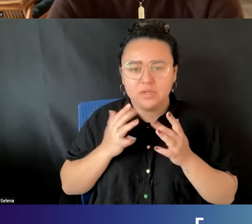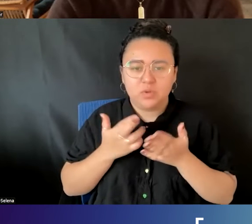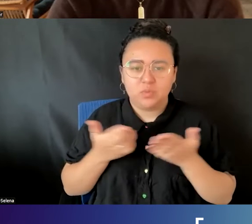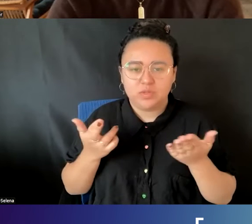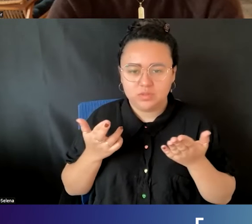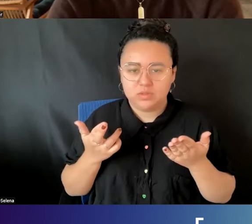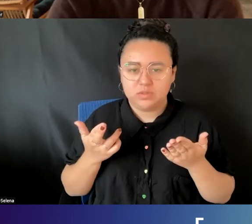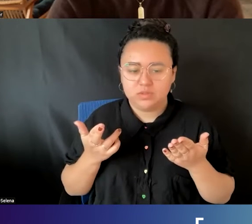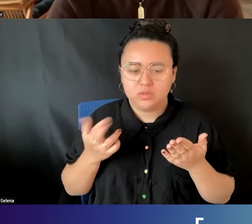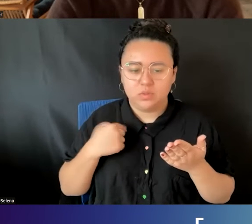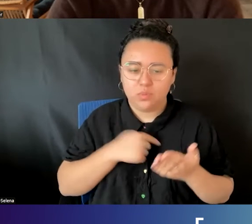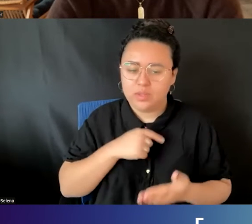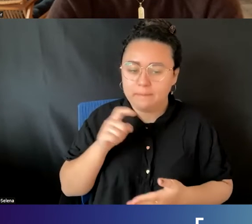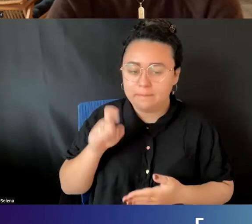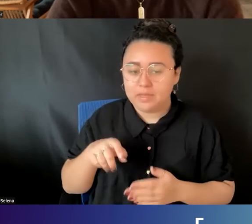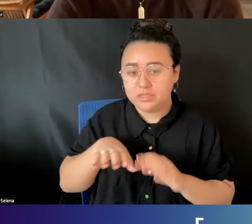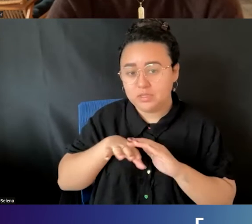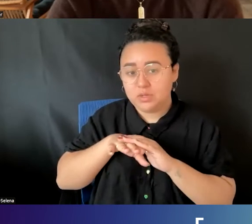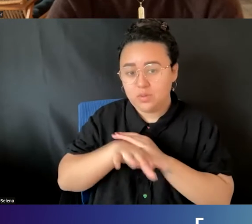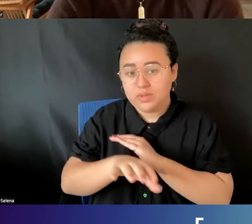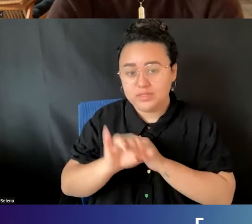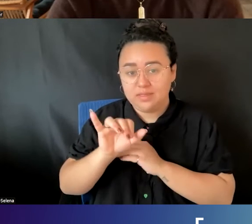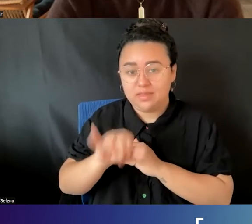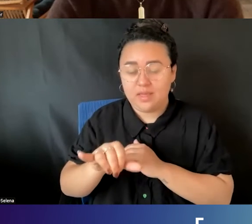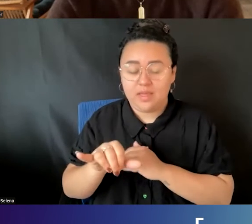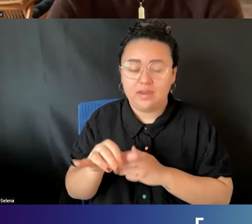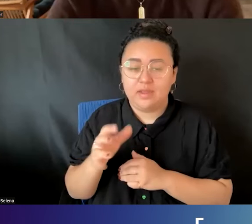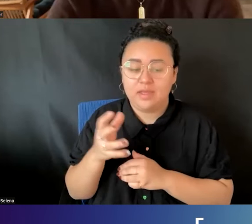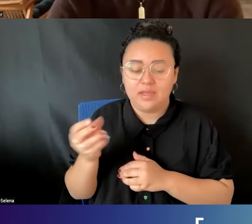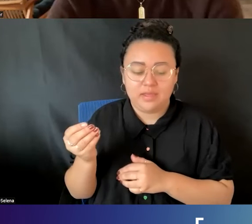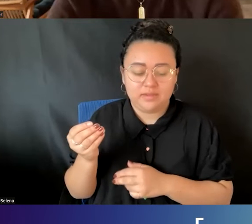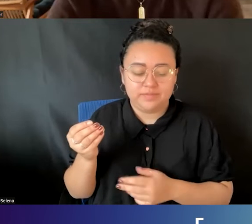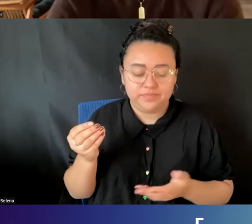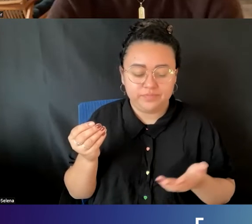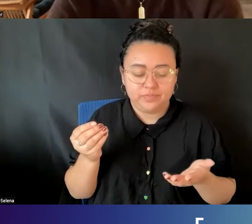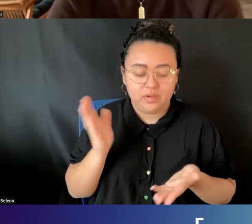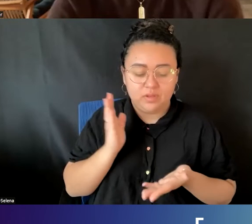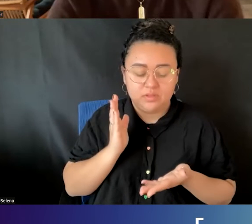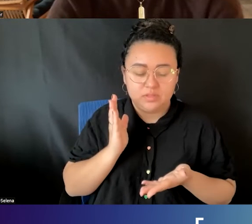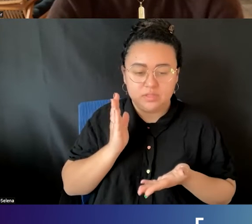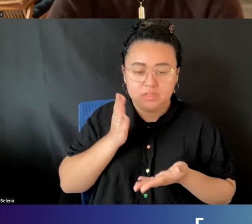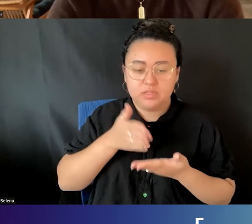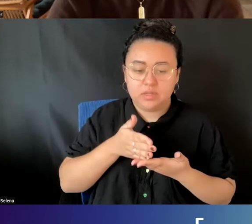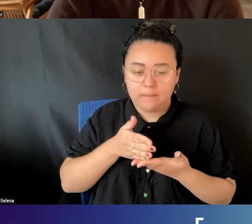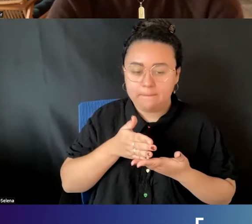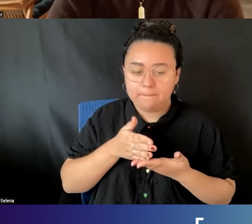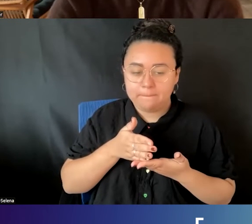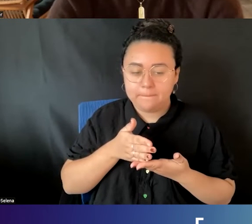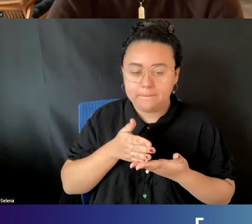we have to go in and and stop, you know, regarding our own work